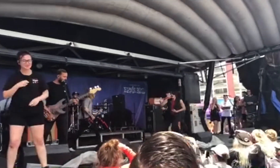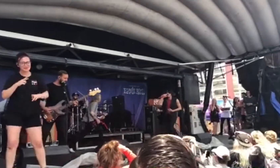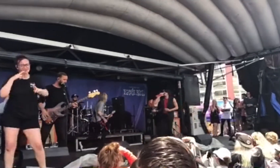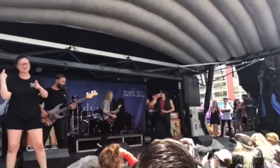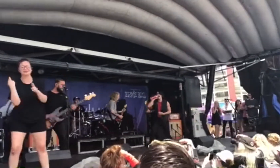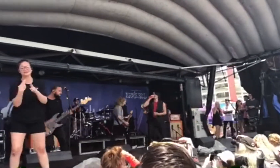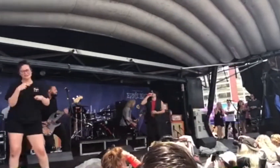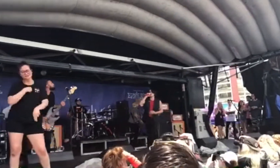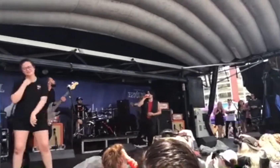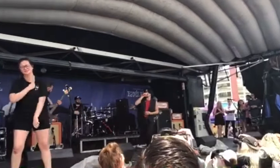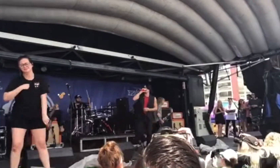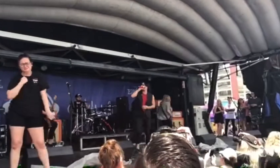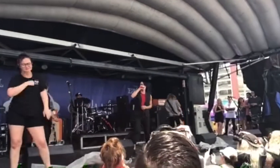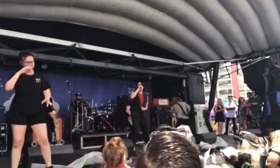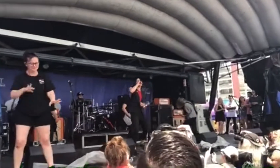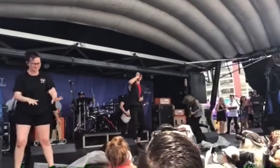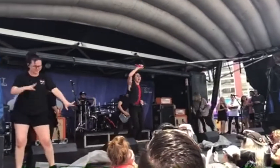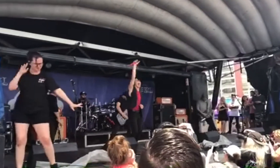Hey Rachel, I'm sorry